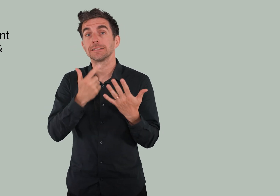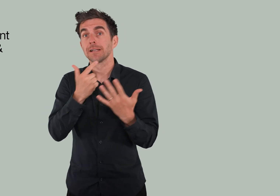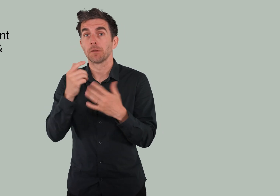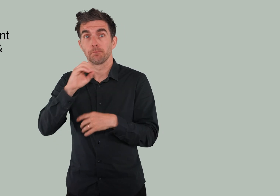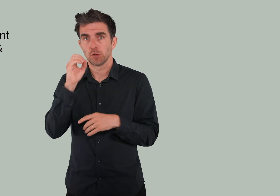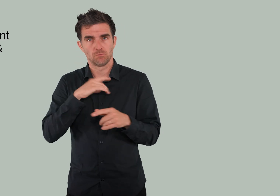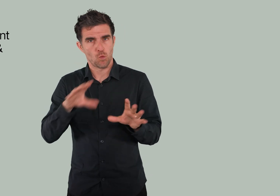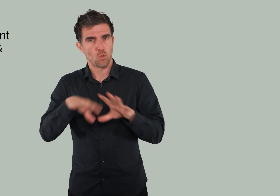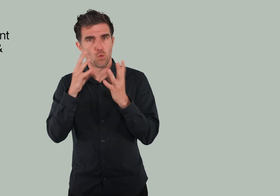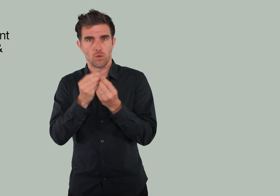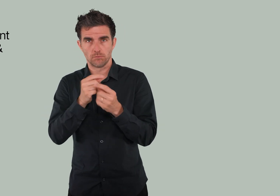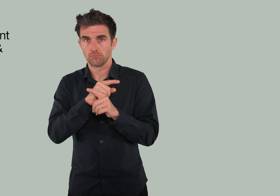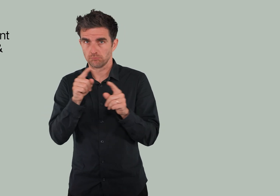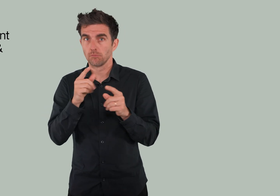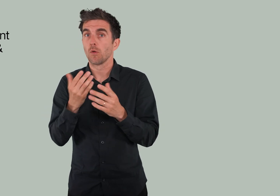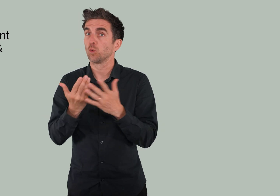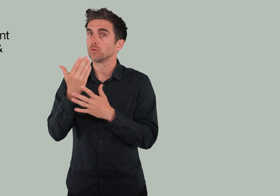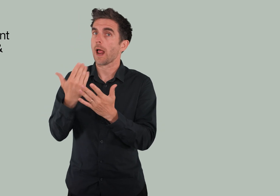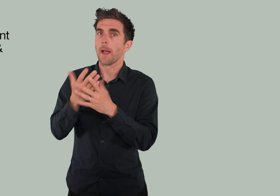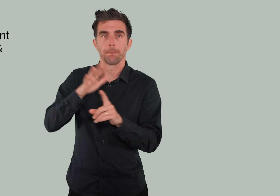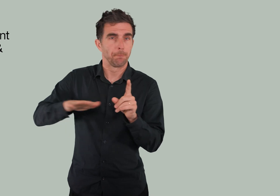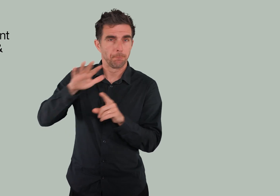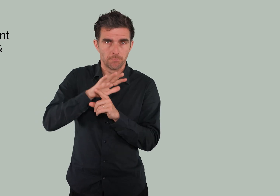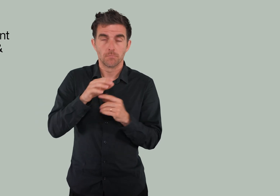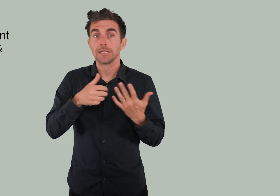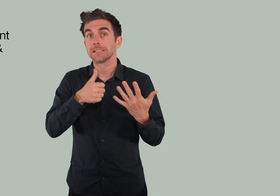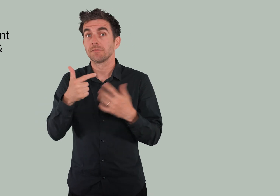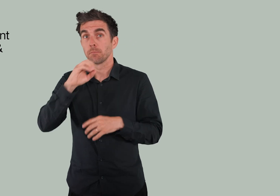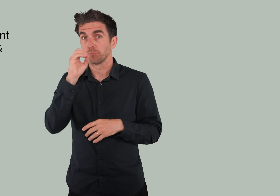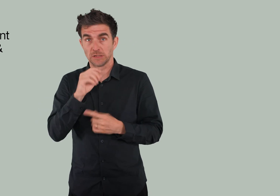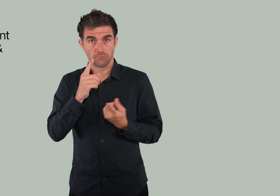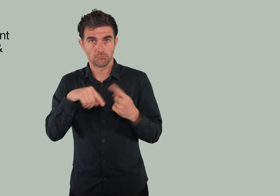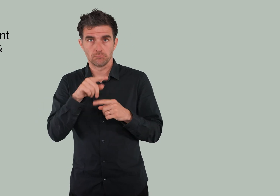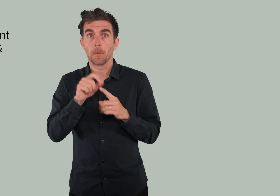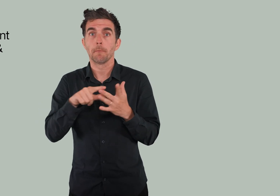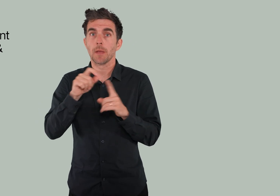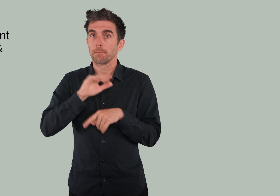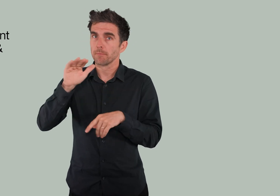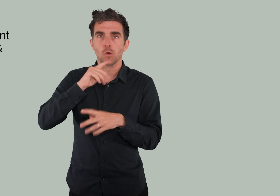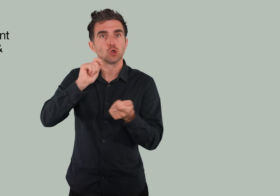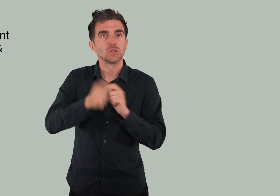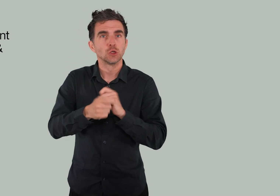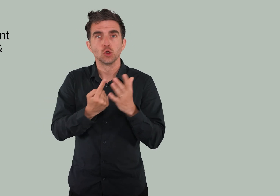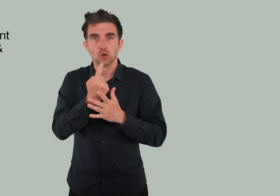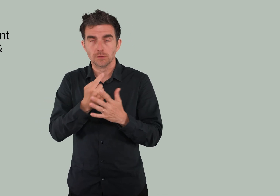and 77 per cent for overall new claimants; 67 per cent for PIP change of circumstances